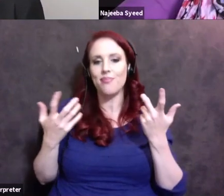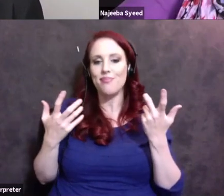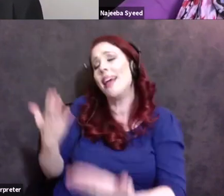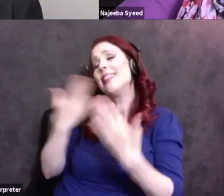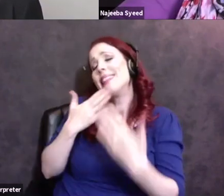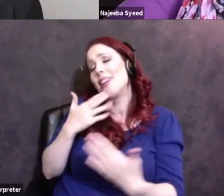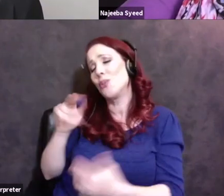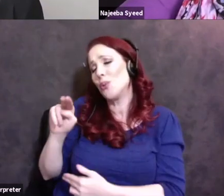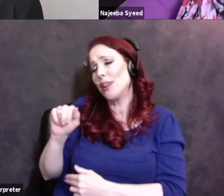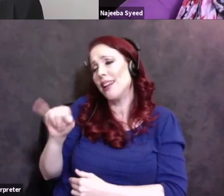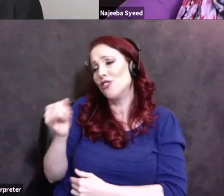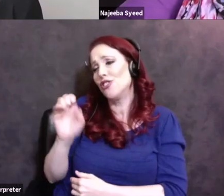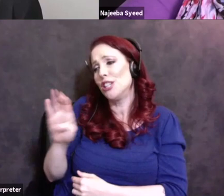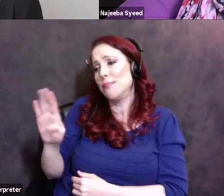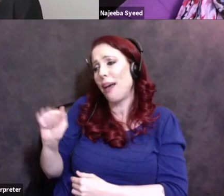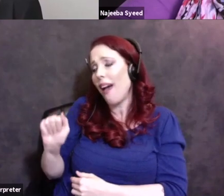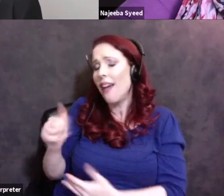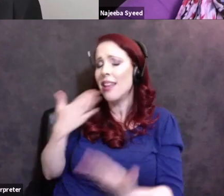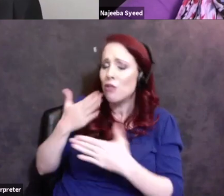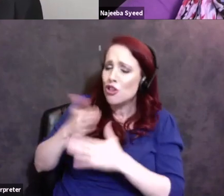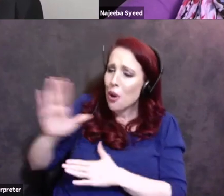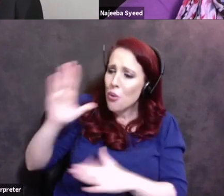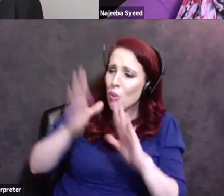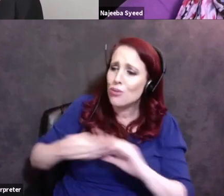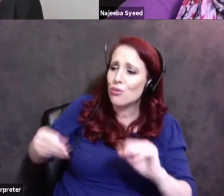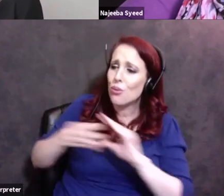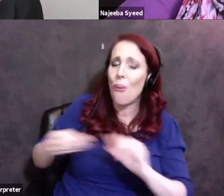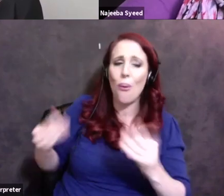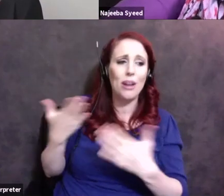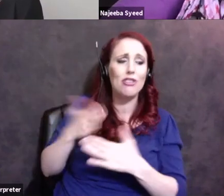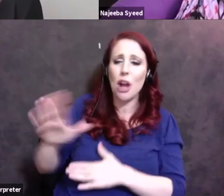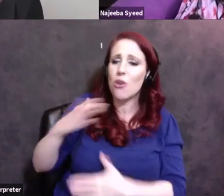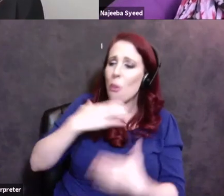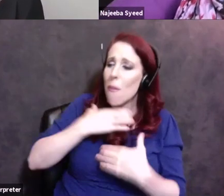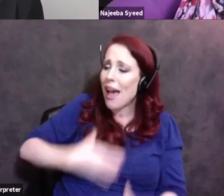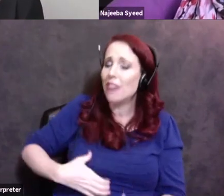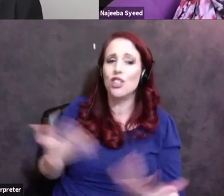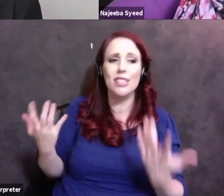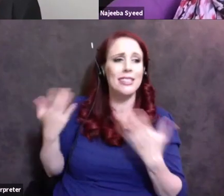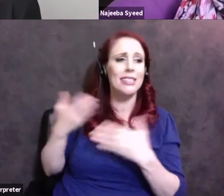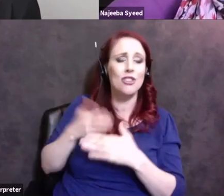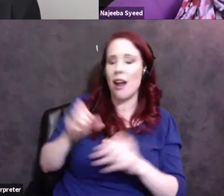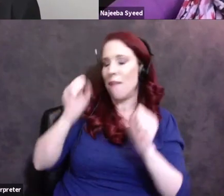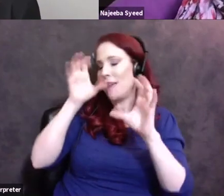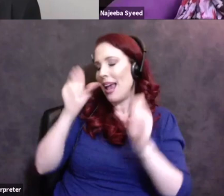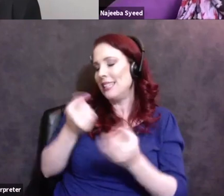Thank you, Najeeba. Thank you so much for sharing your story, for sharing your passion and all this amazing insight.